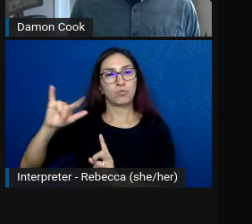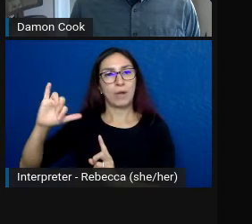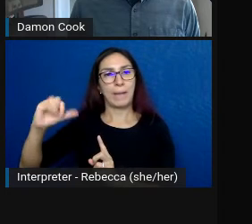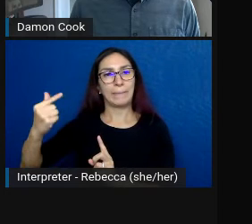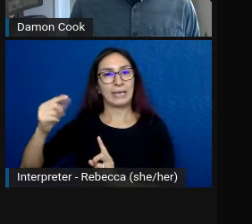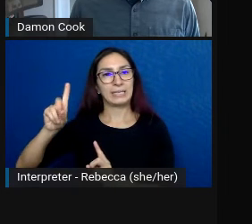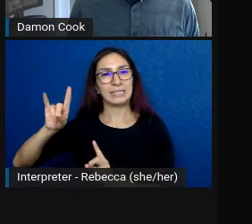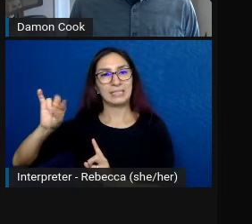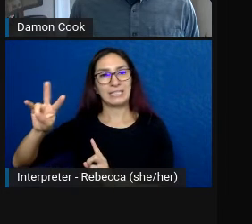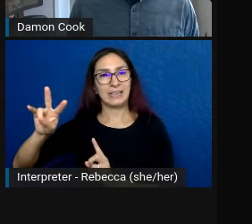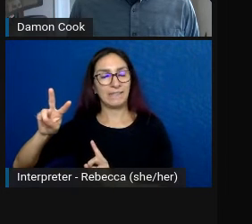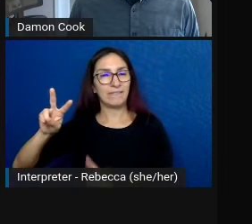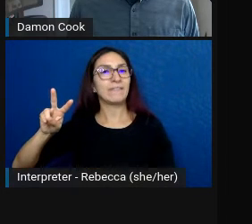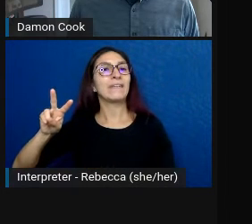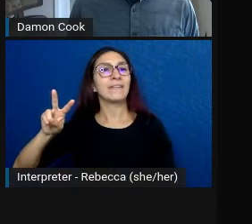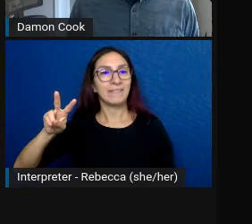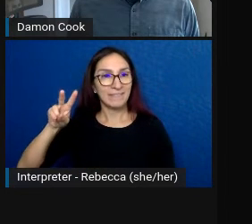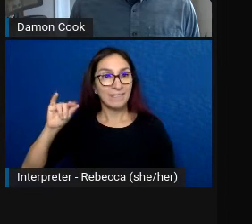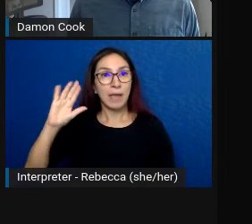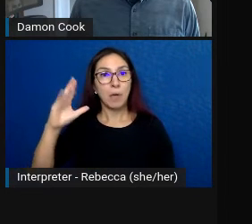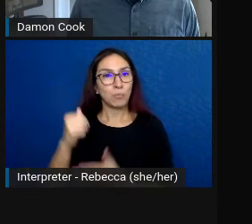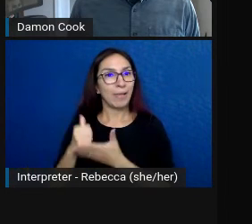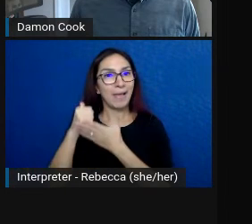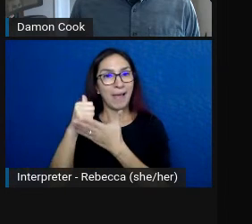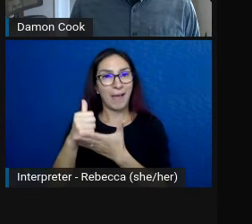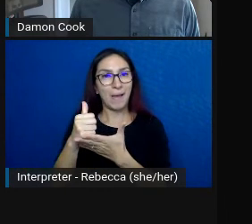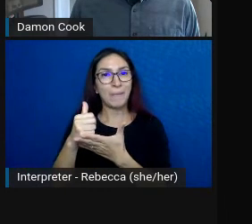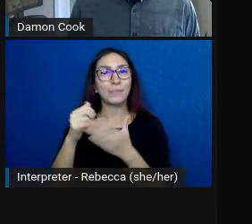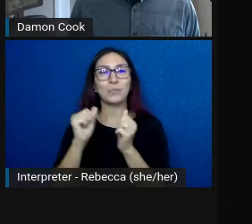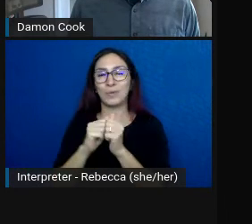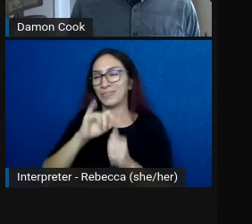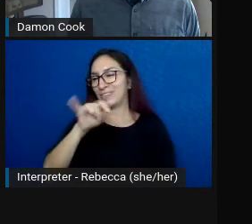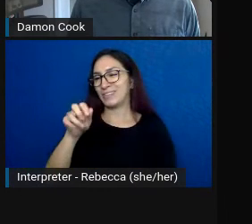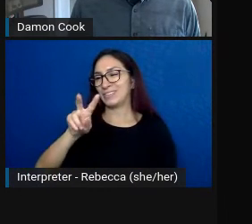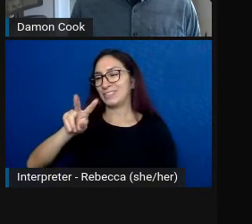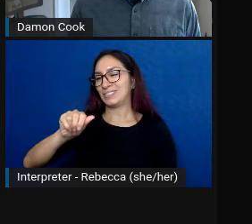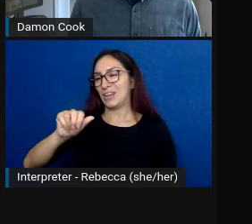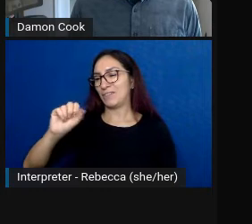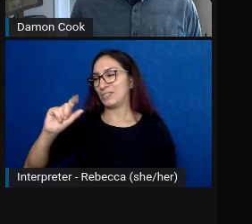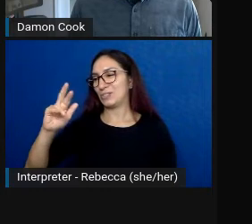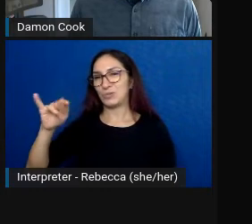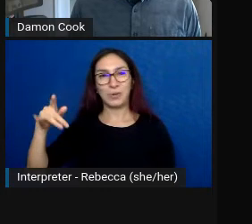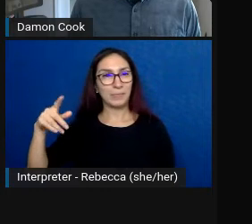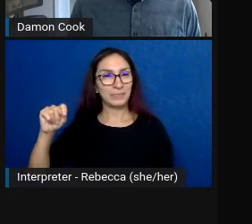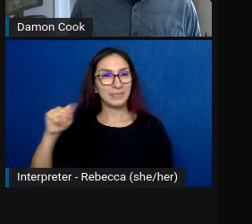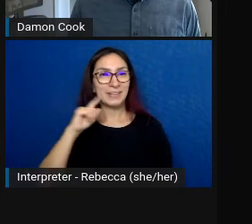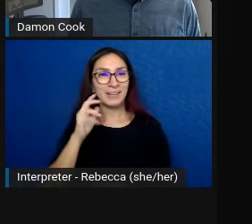This will help with instantiating it with JavaScript and allow for the possibility of having multiple dialogs